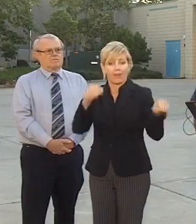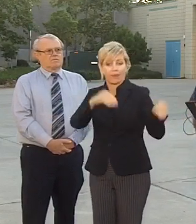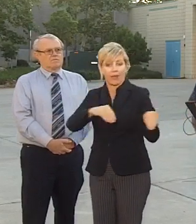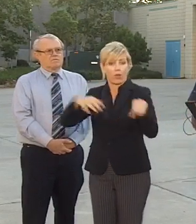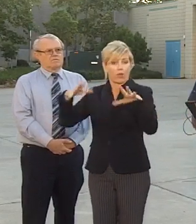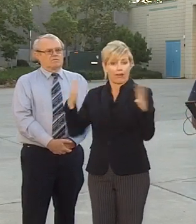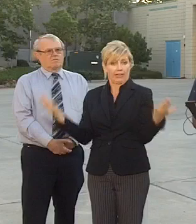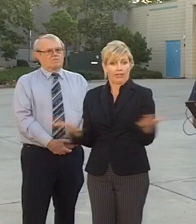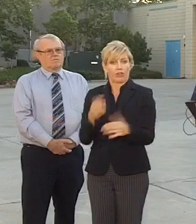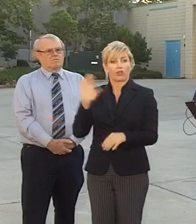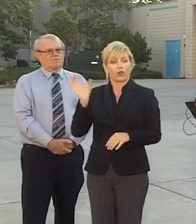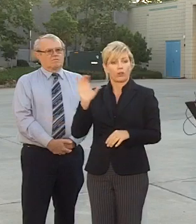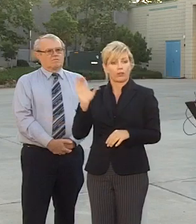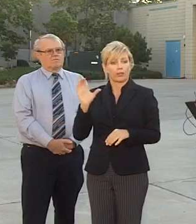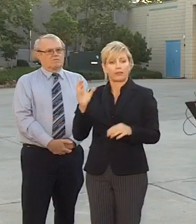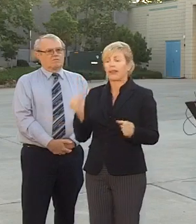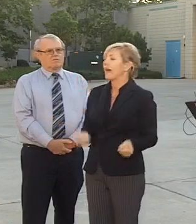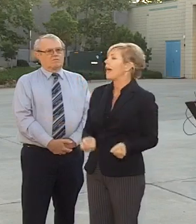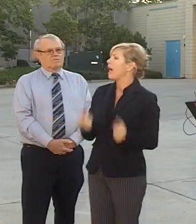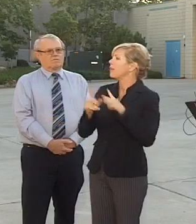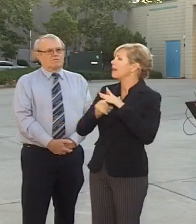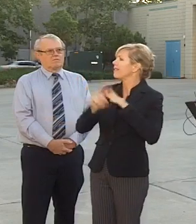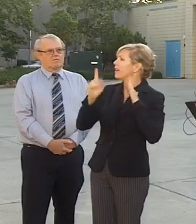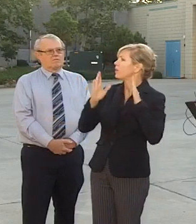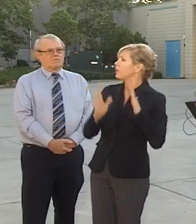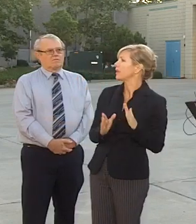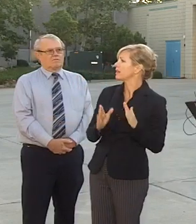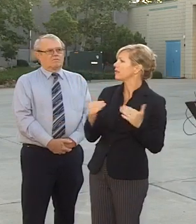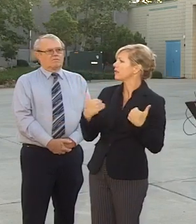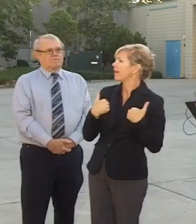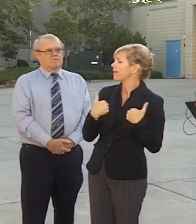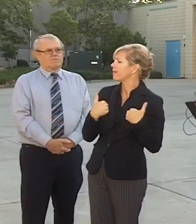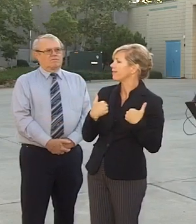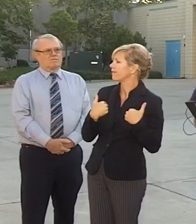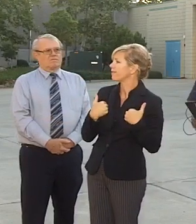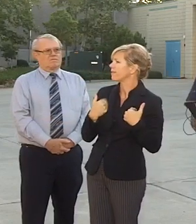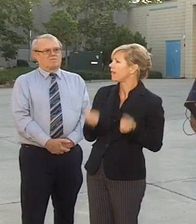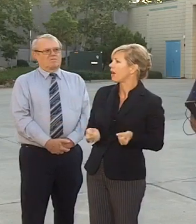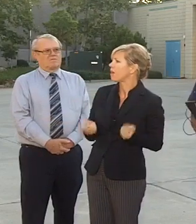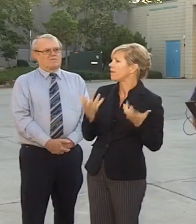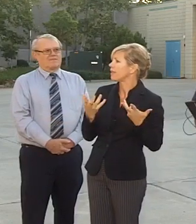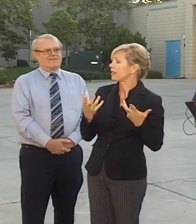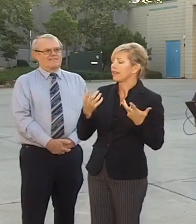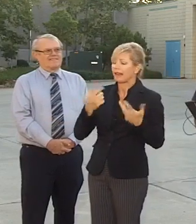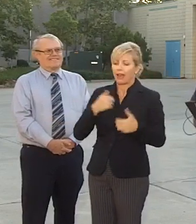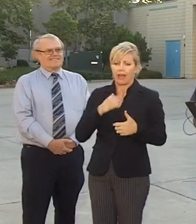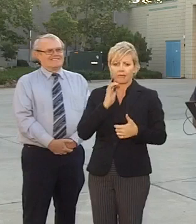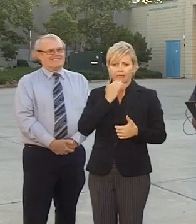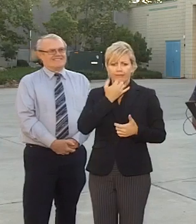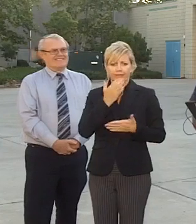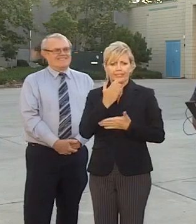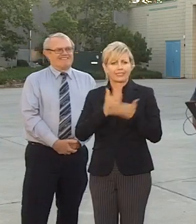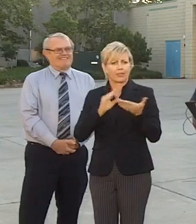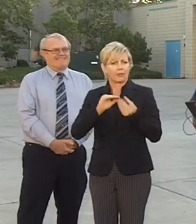for sure on the evacuations for them moment I've been messing up some of the numbers on how many